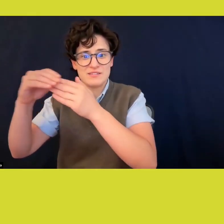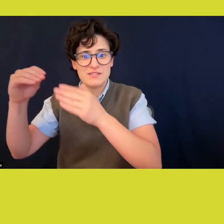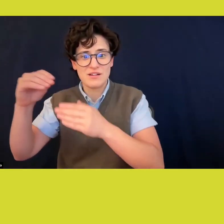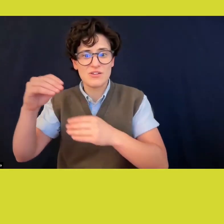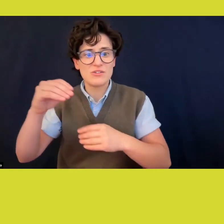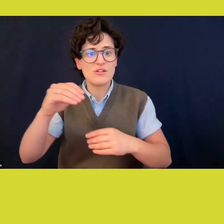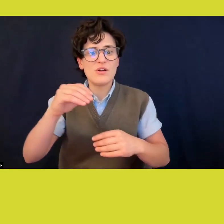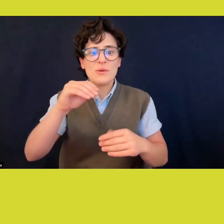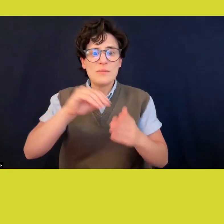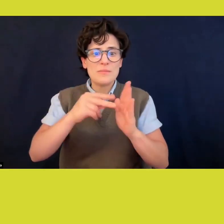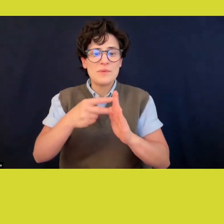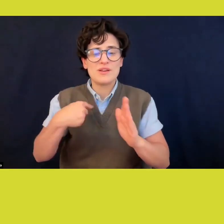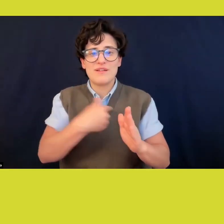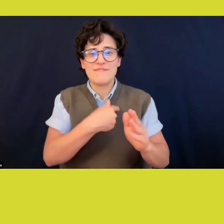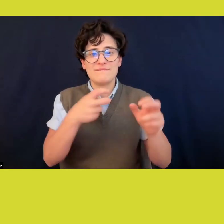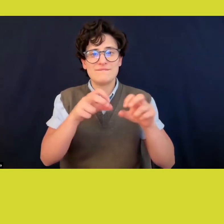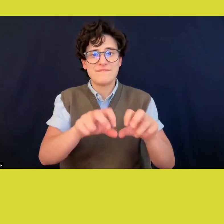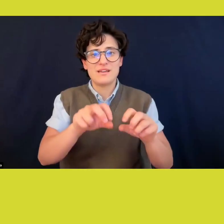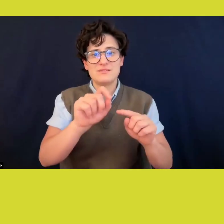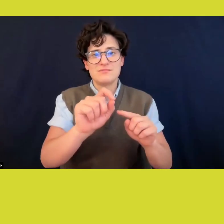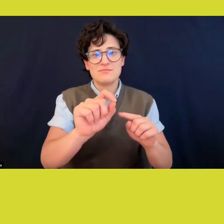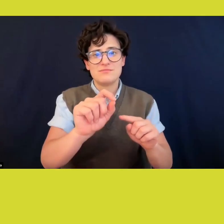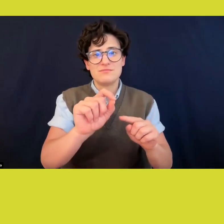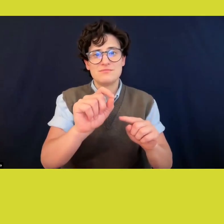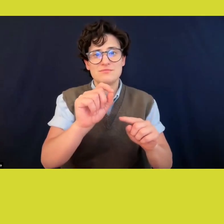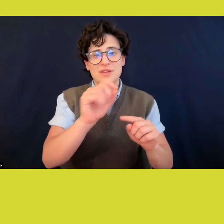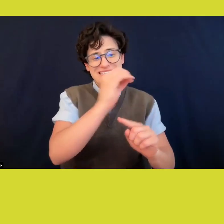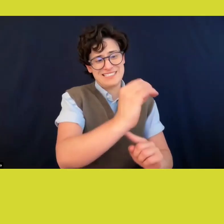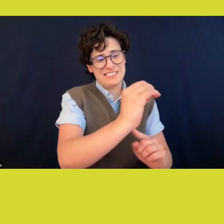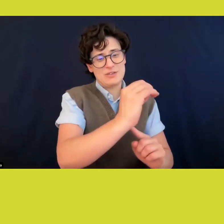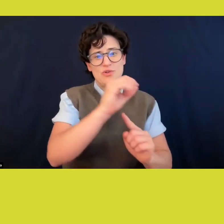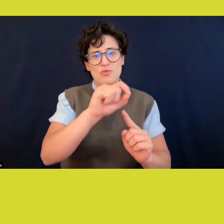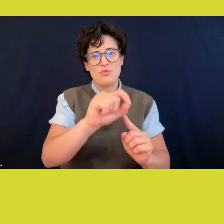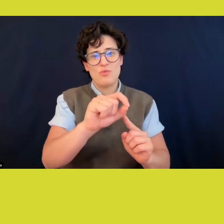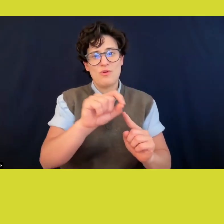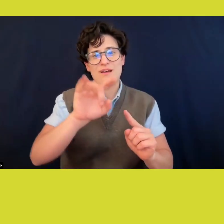So we're not investing in programs, Housing First or